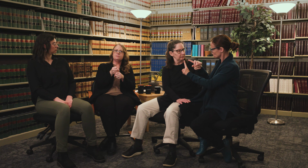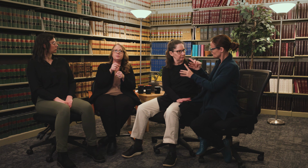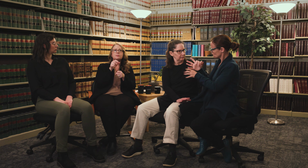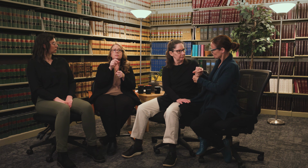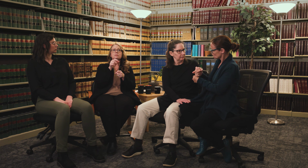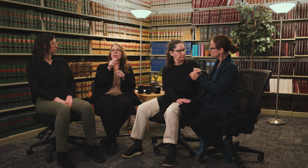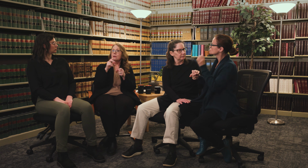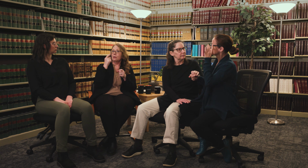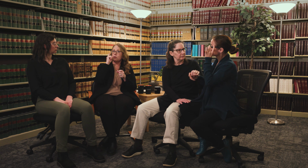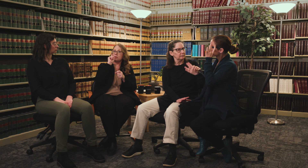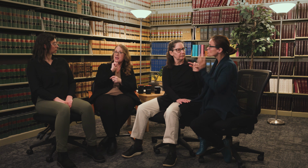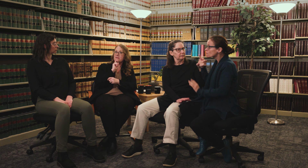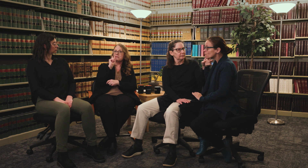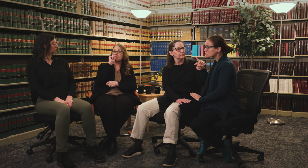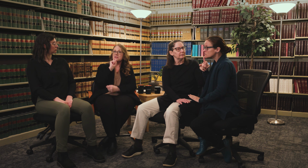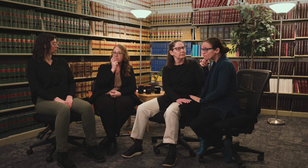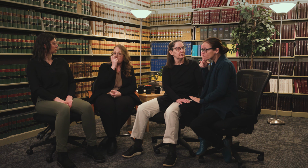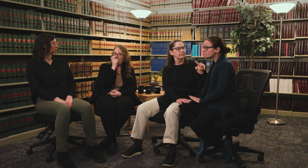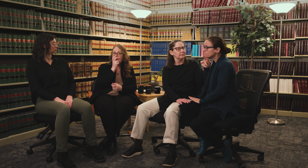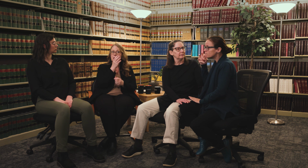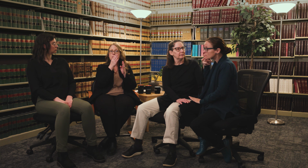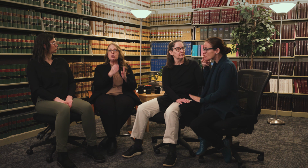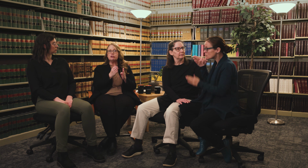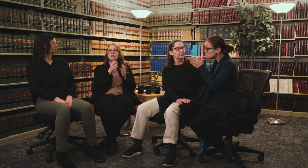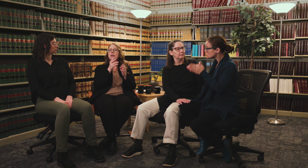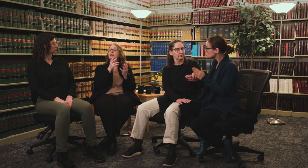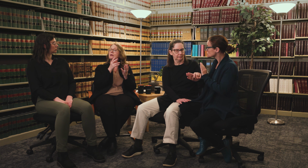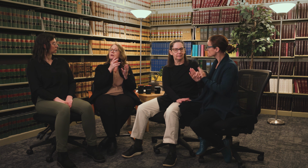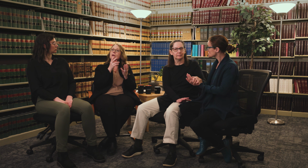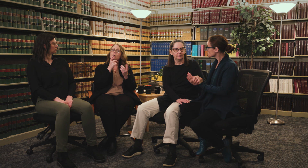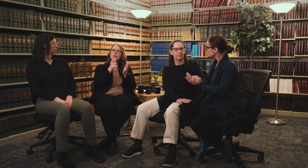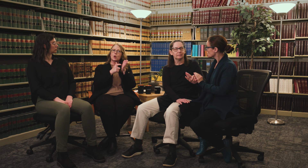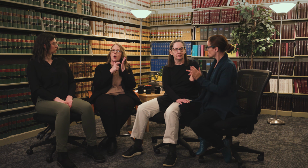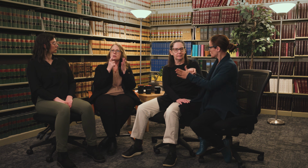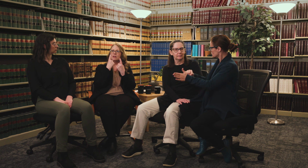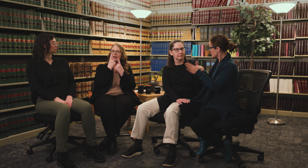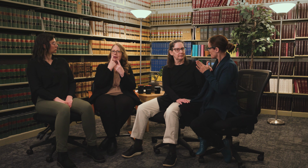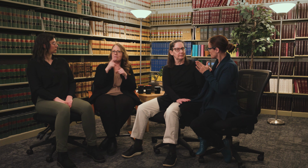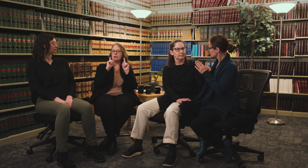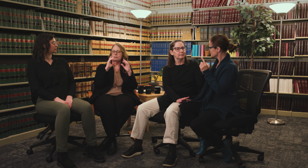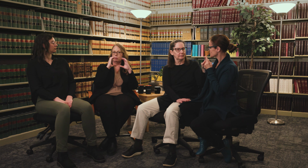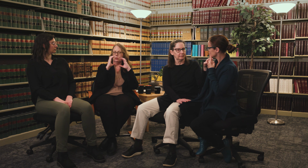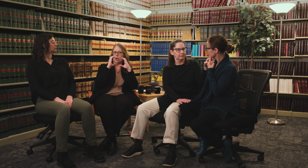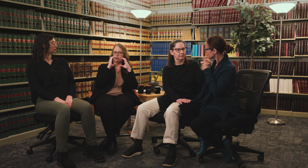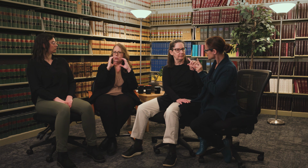For a Deaf or DeafBlind person, that requires effective communication.